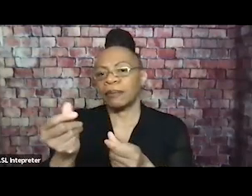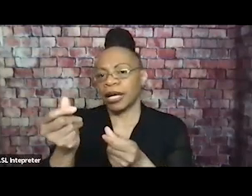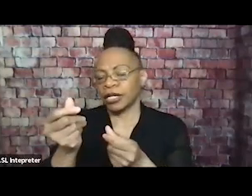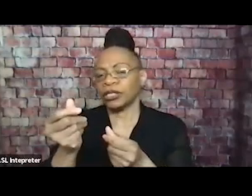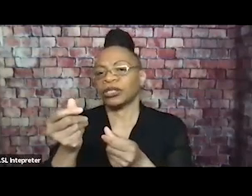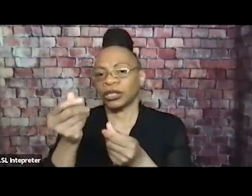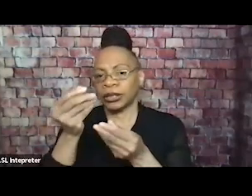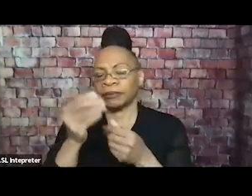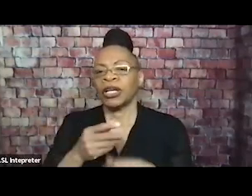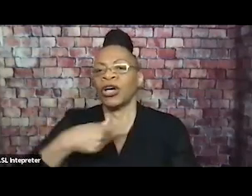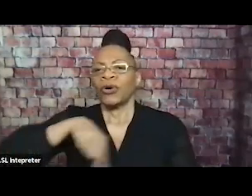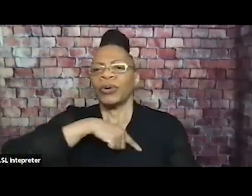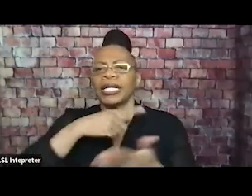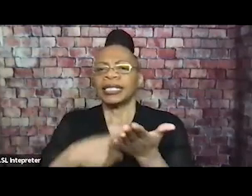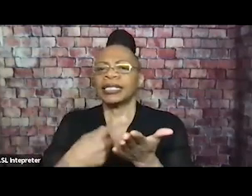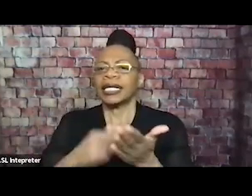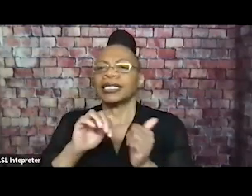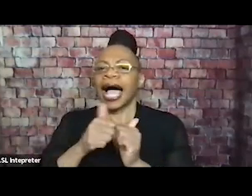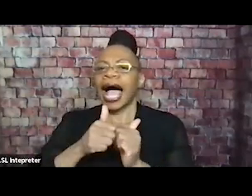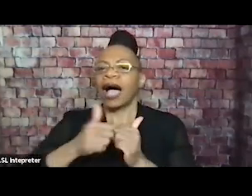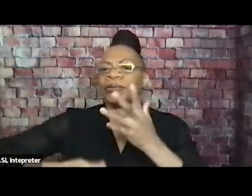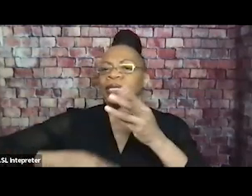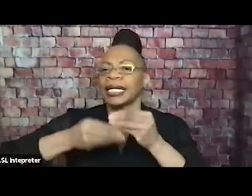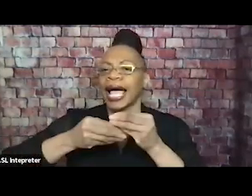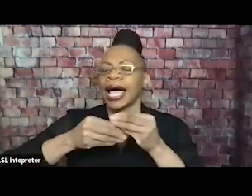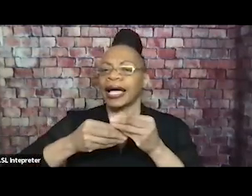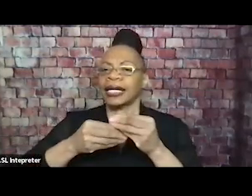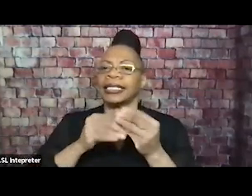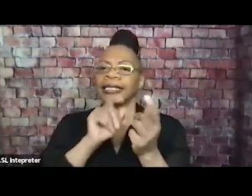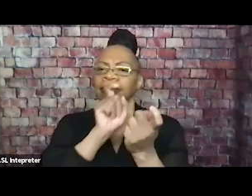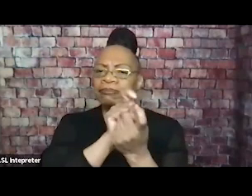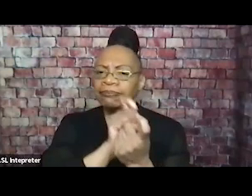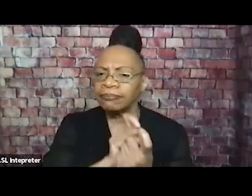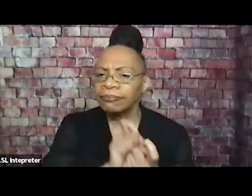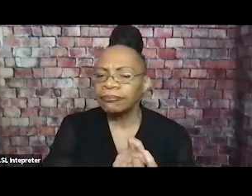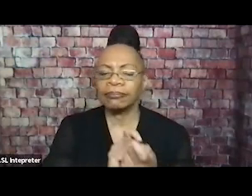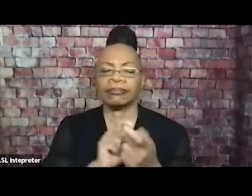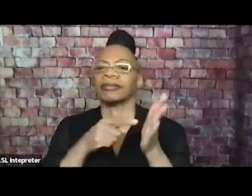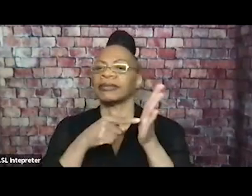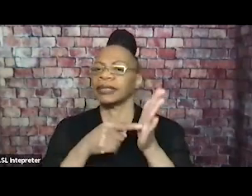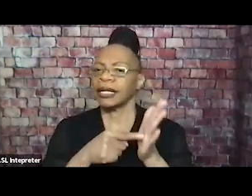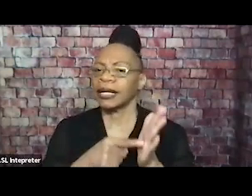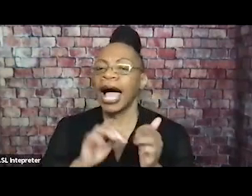ways that we can add additional details and examples of how individuals are functioning.